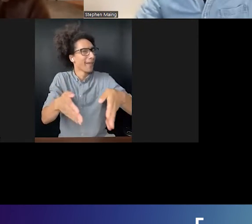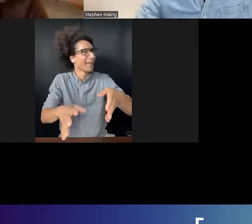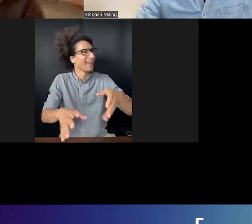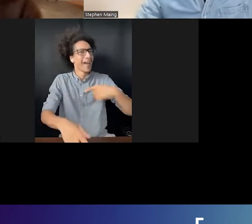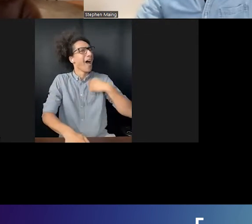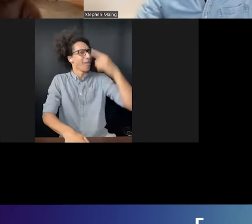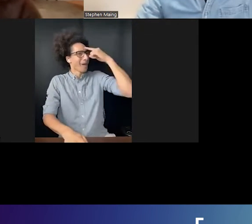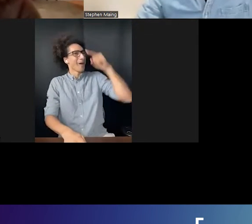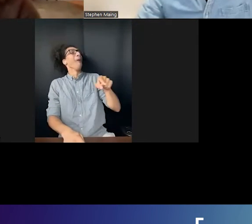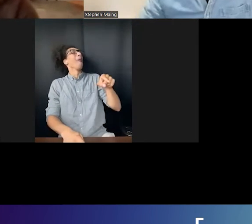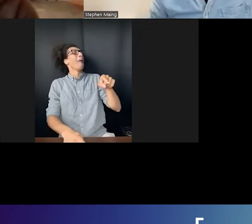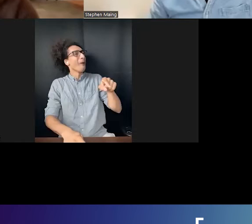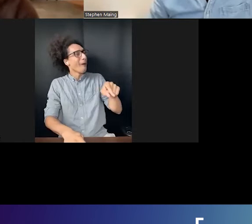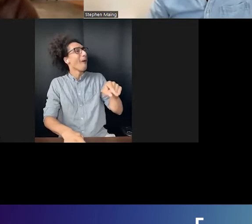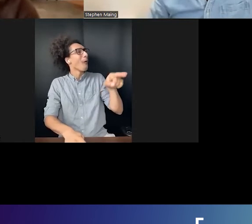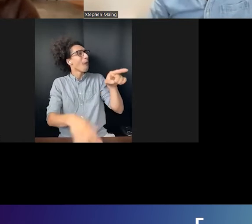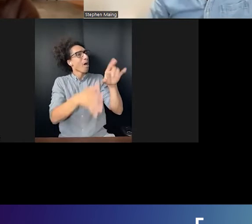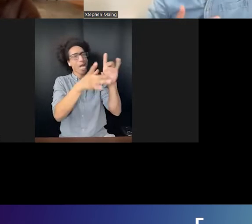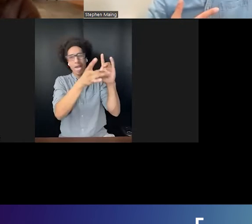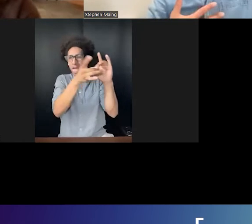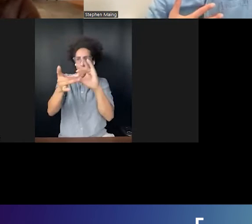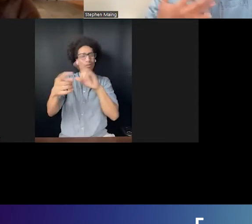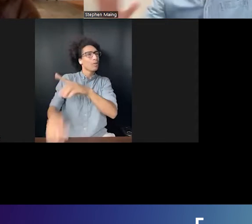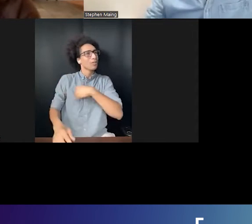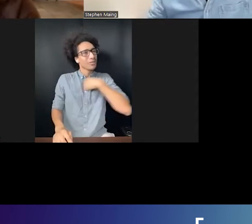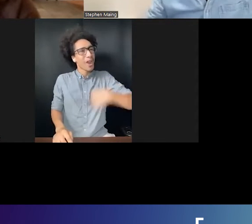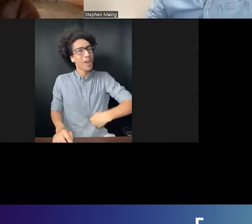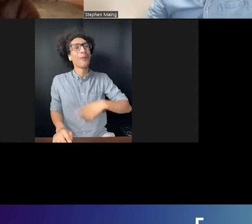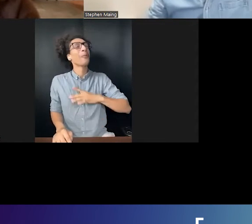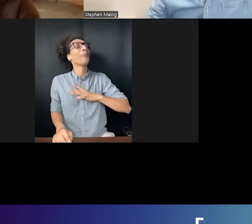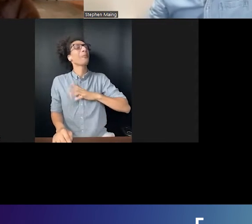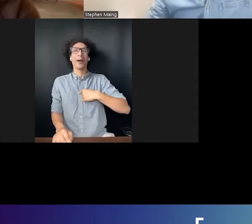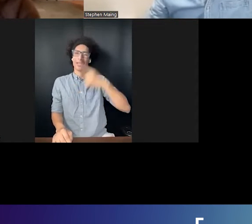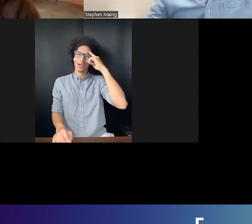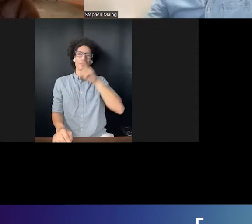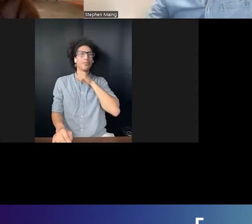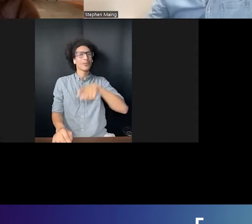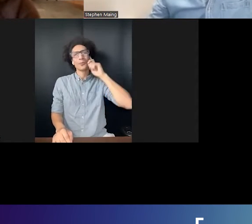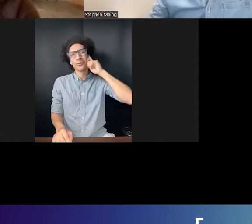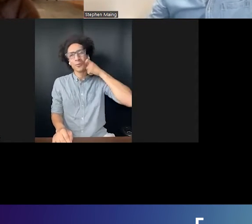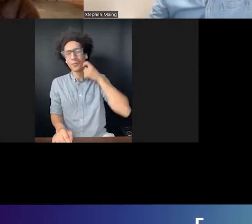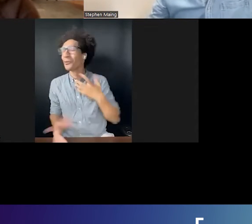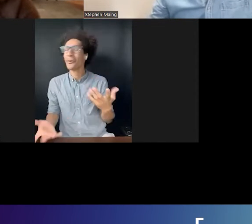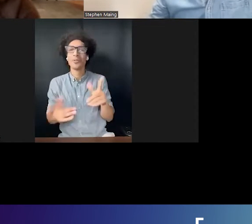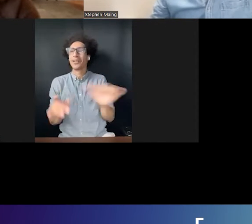And I like I like having that as the law of the film, you know, it's like whatever it takes for the film to be seen where you need it